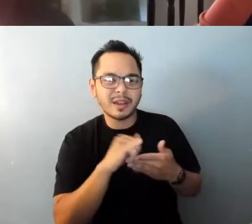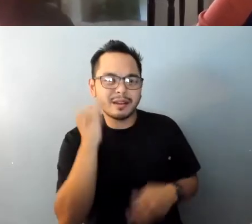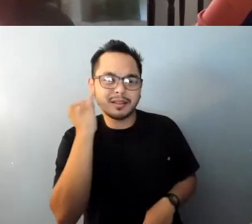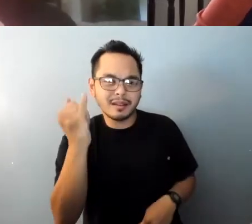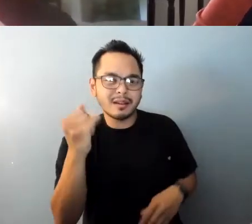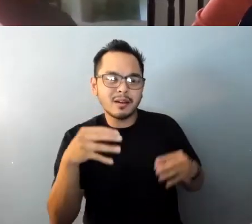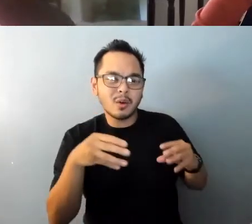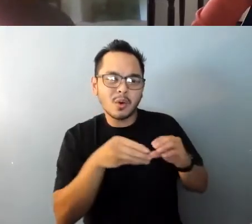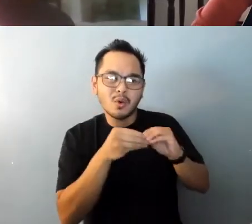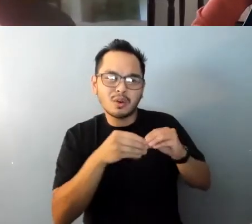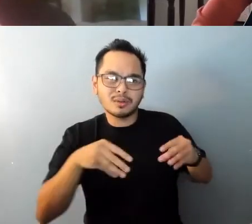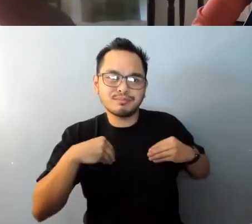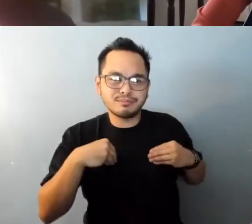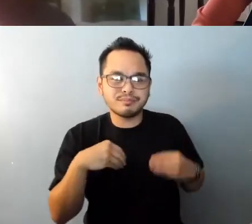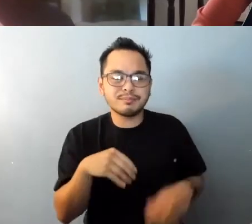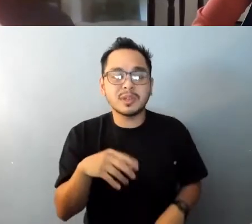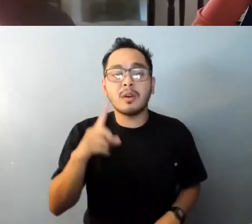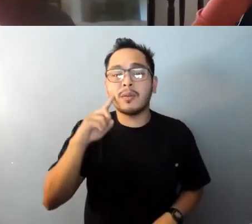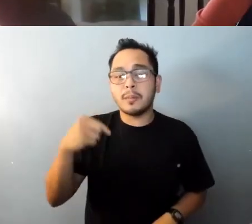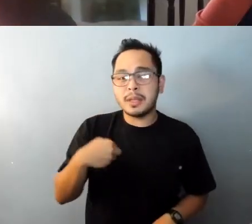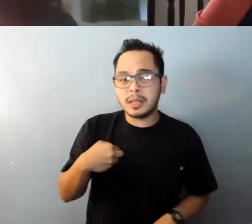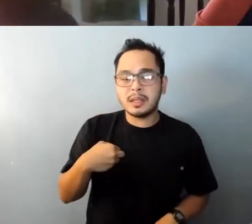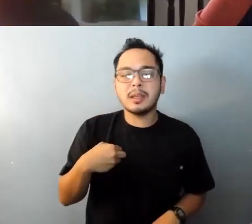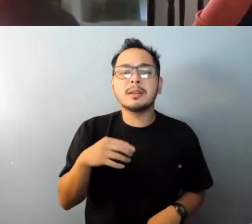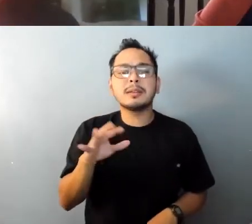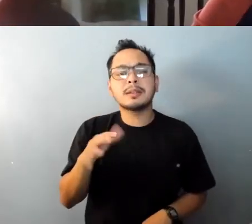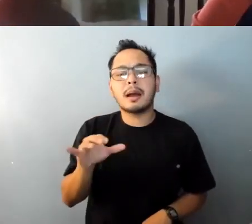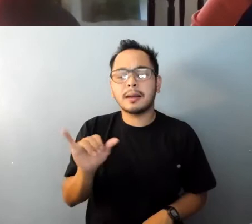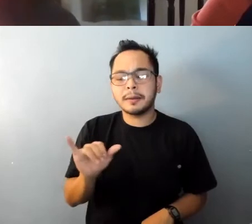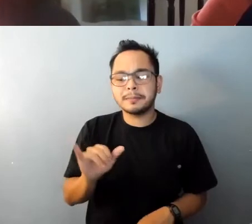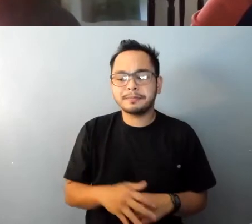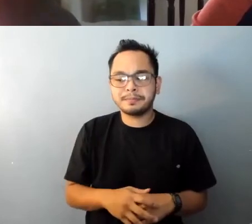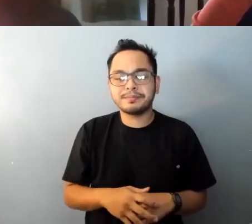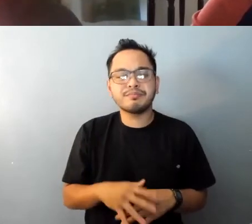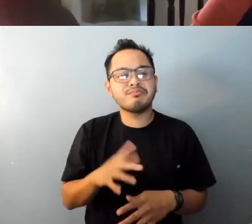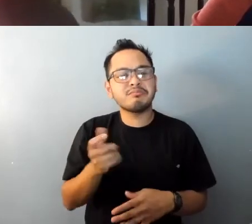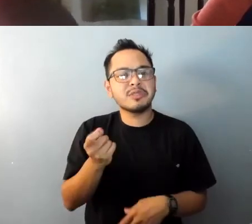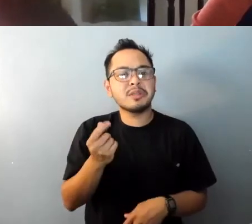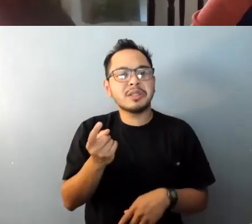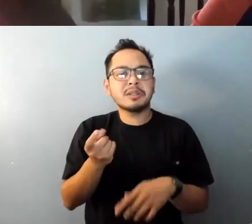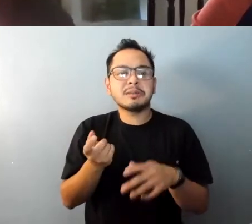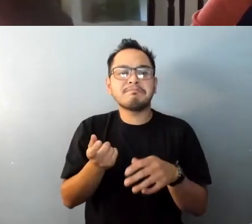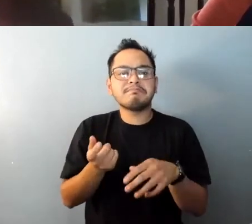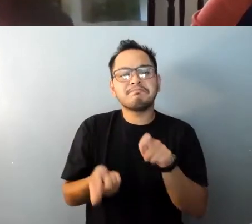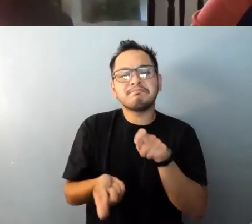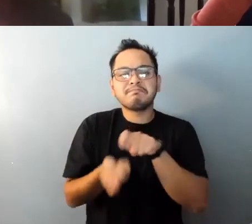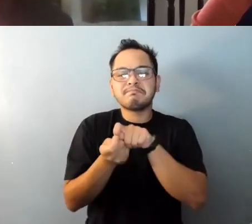for me it is also a little bit about spiteful proof about meeting aesthetic standards because